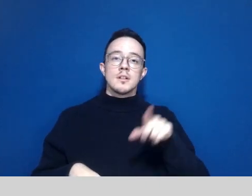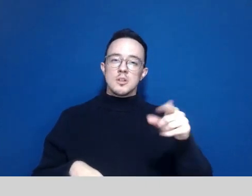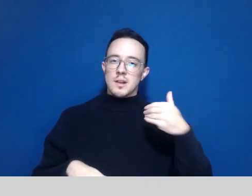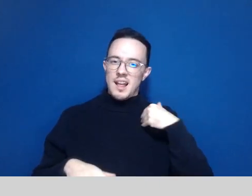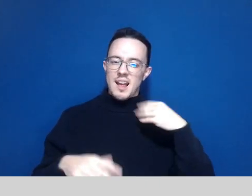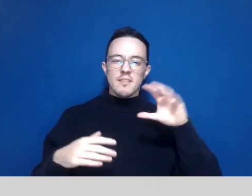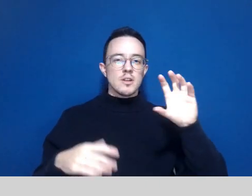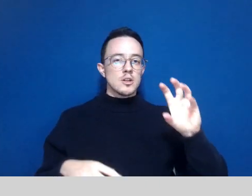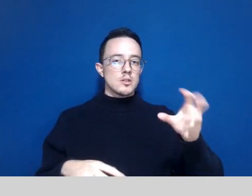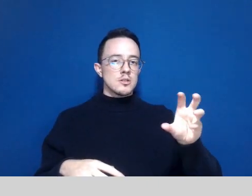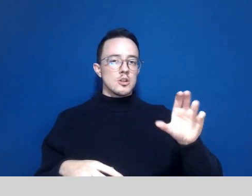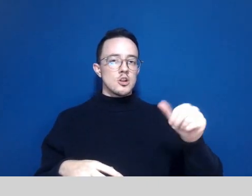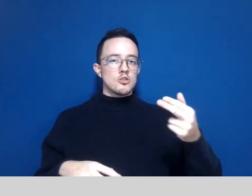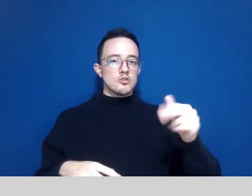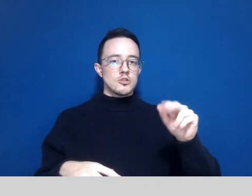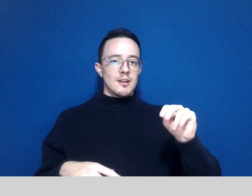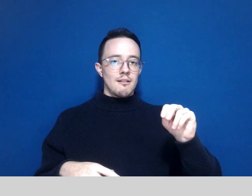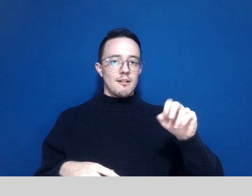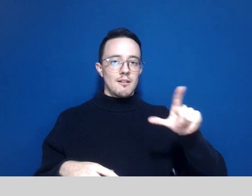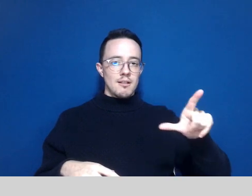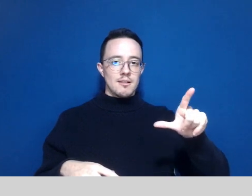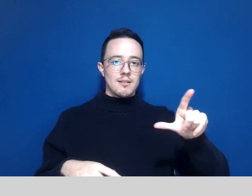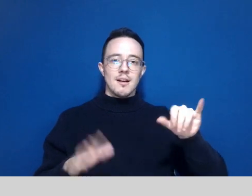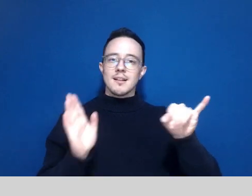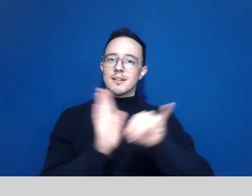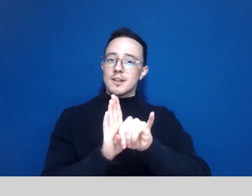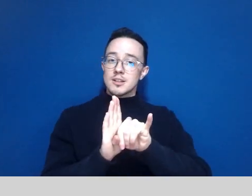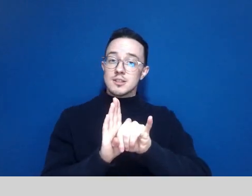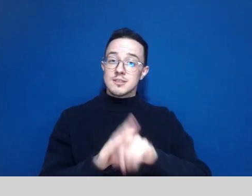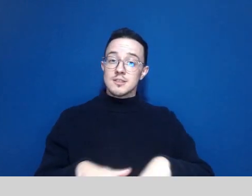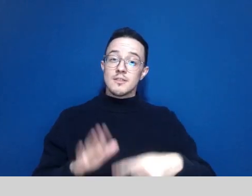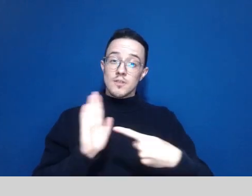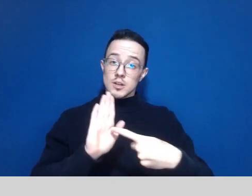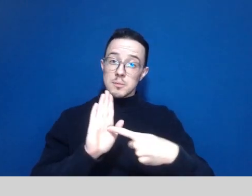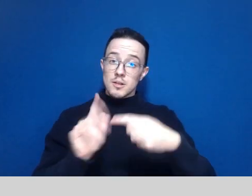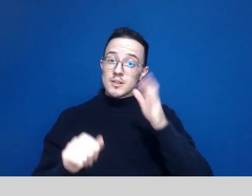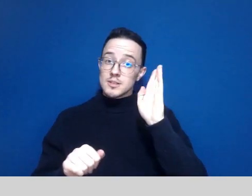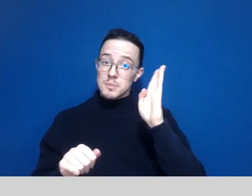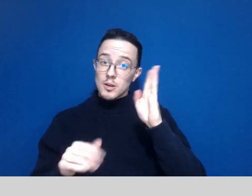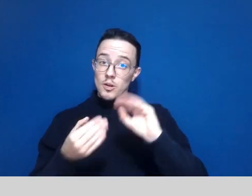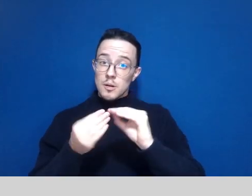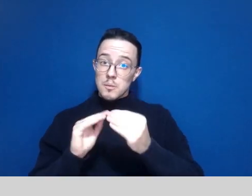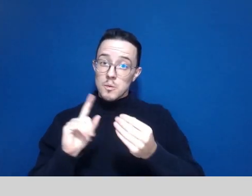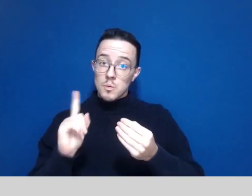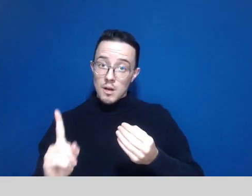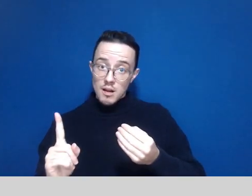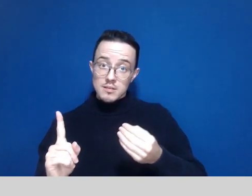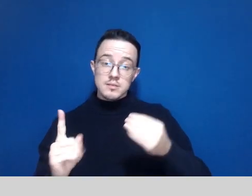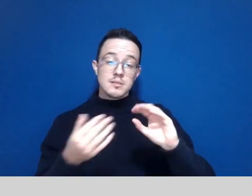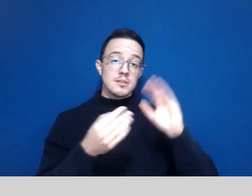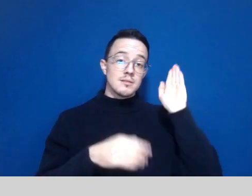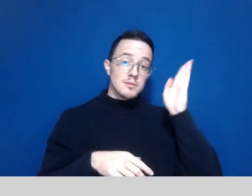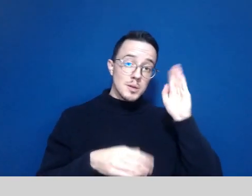which basically says, speaker one is on the left channel, speaker two is on the right channel. You can have multiple alternatives